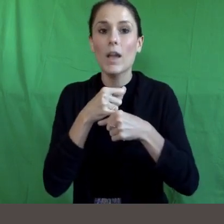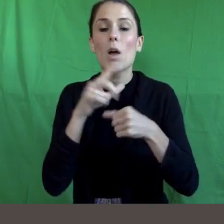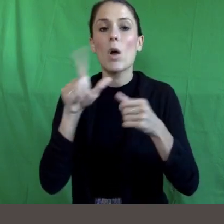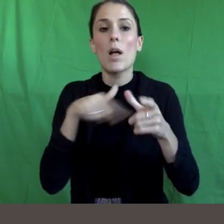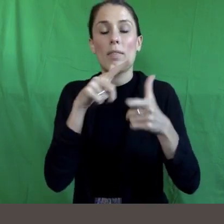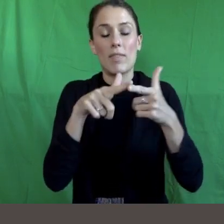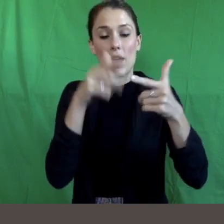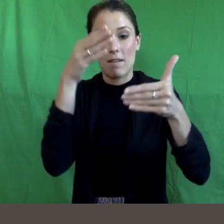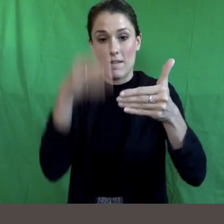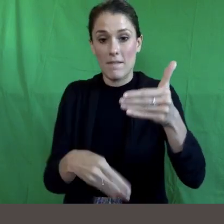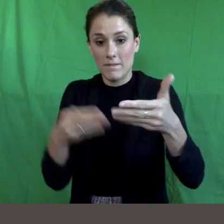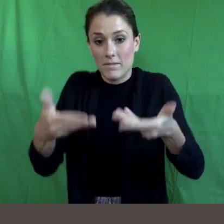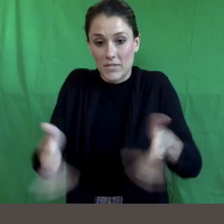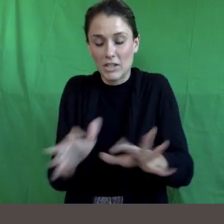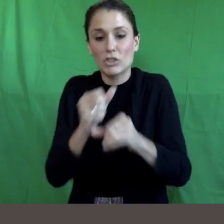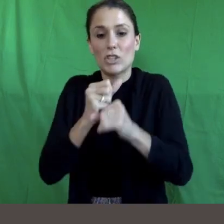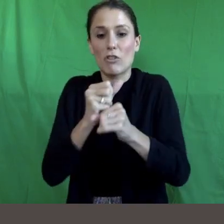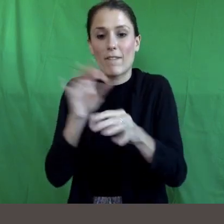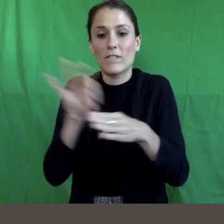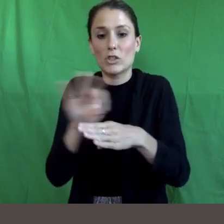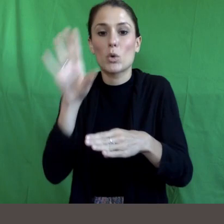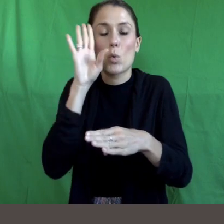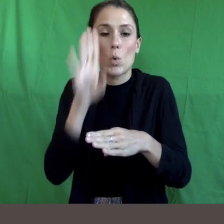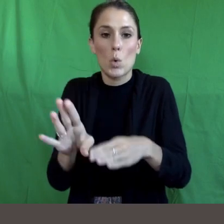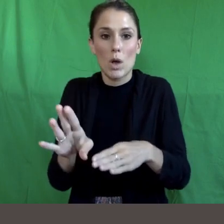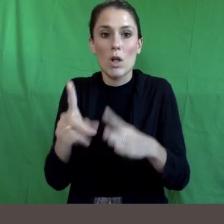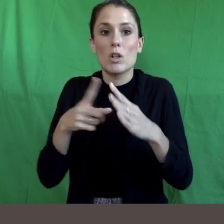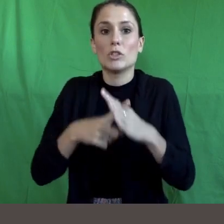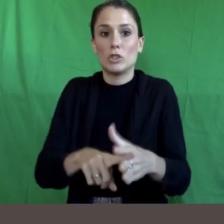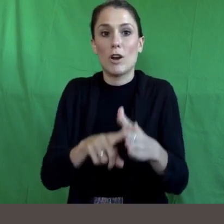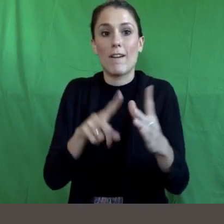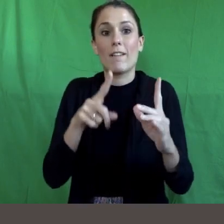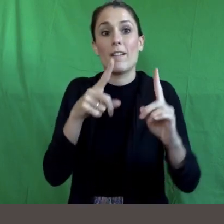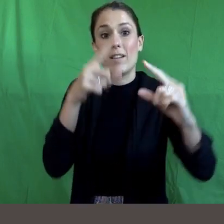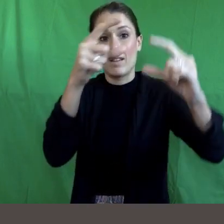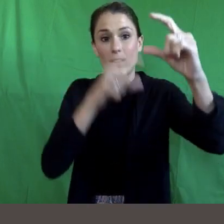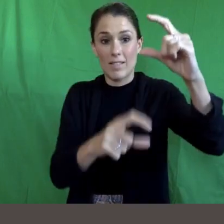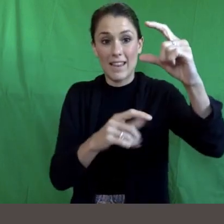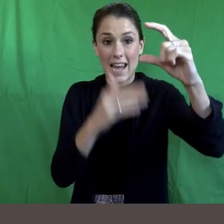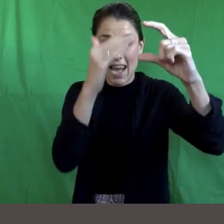And once this for loop finishes, of course, the generator function will resume code execution from this other for loop.